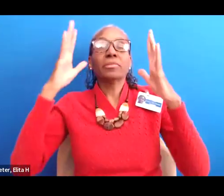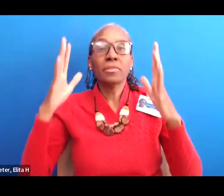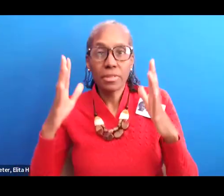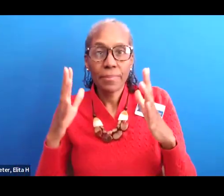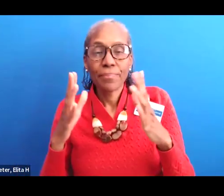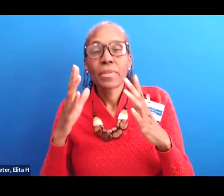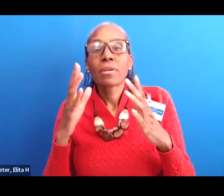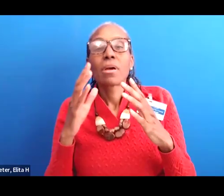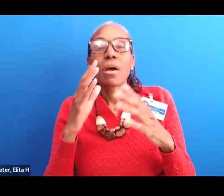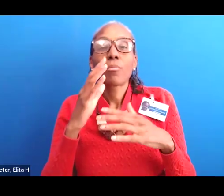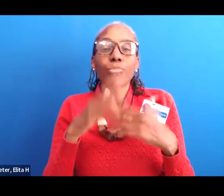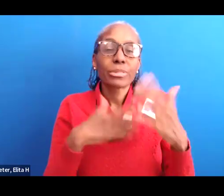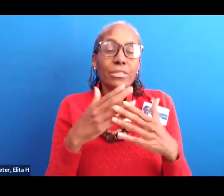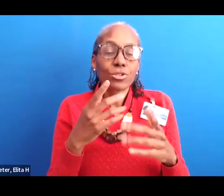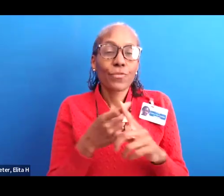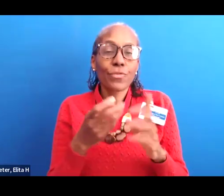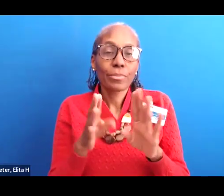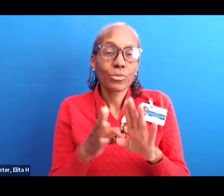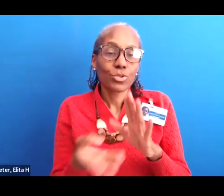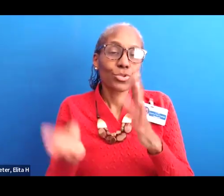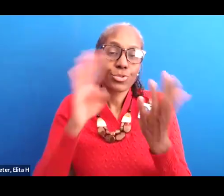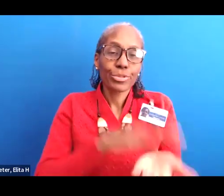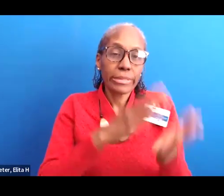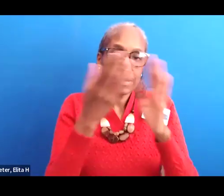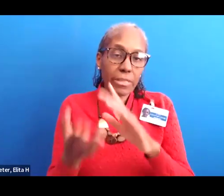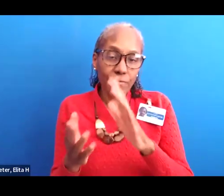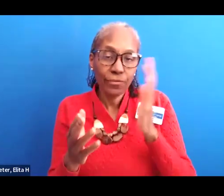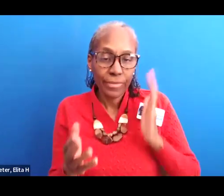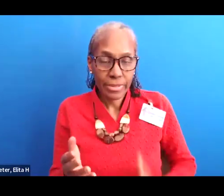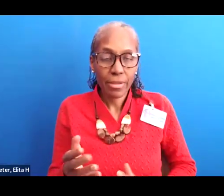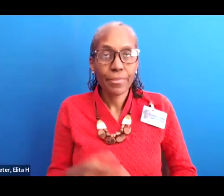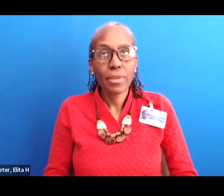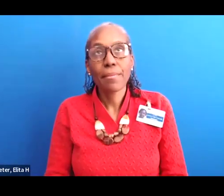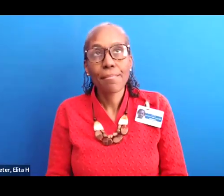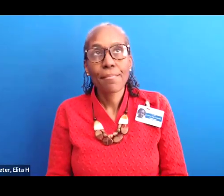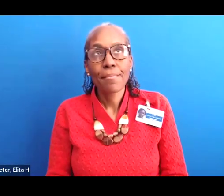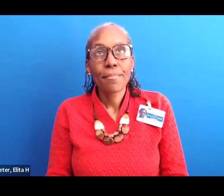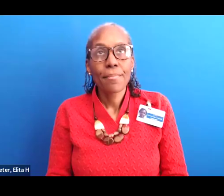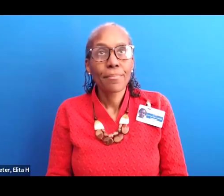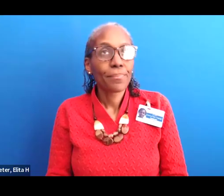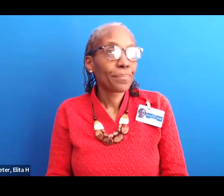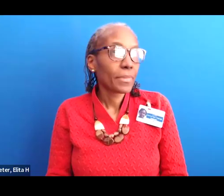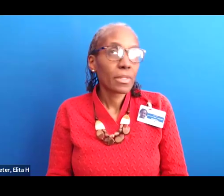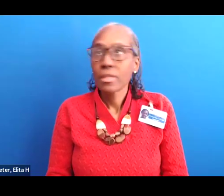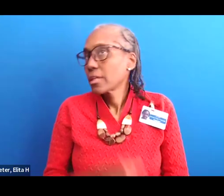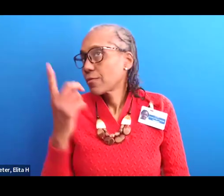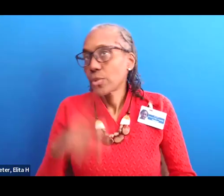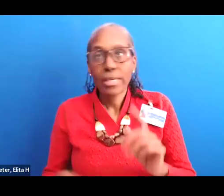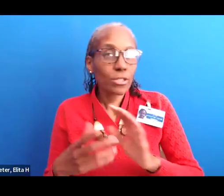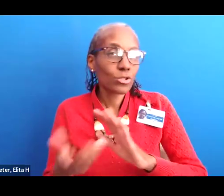Then procedure from turning on from their side. If you can't turn yourself, somebody will need to help turn you.